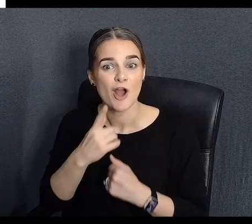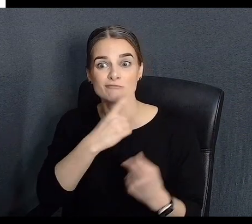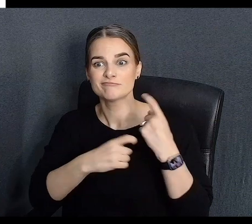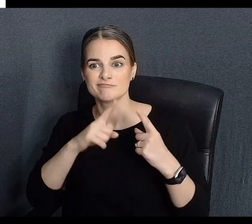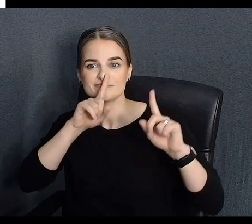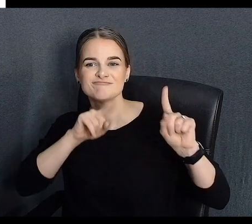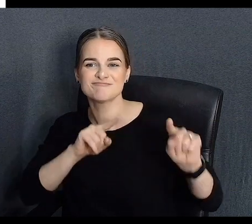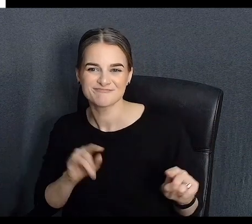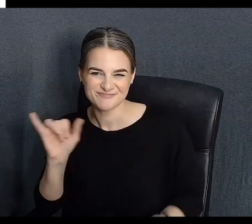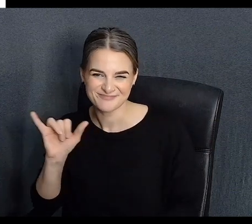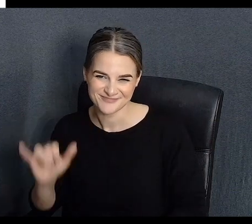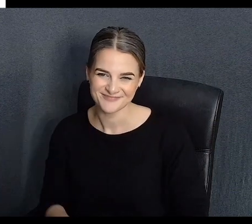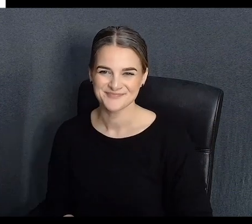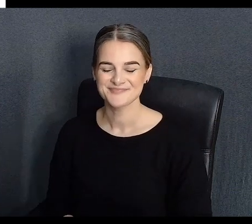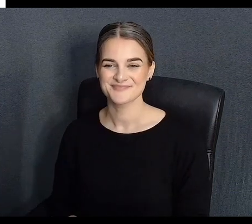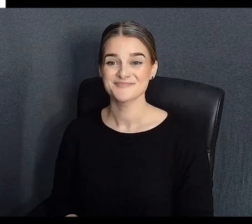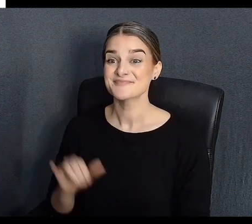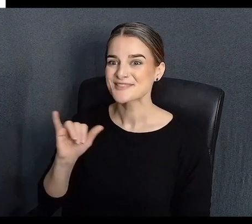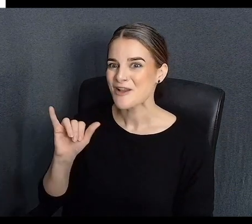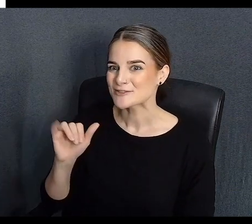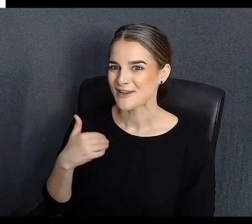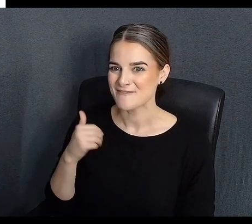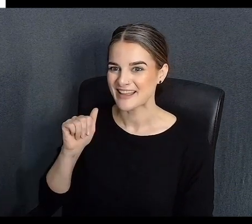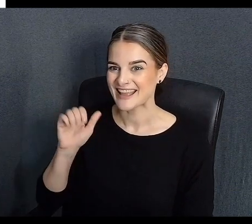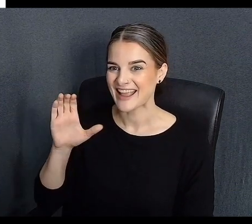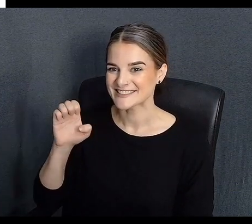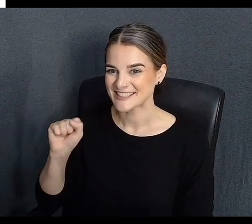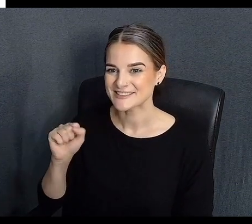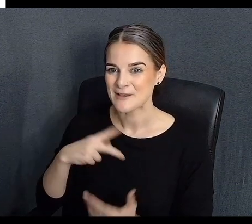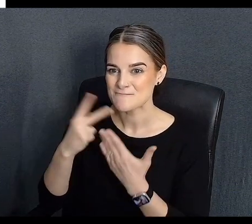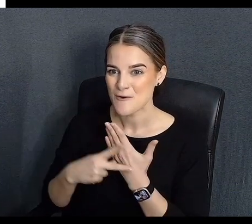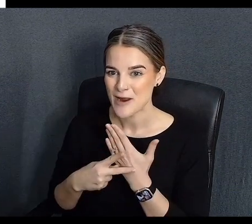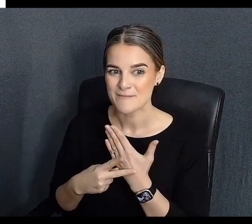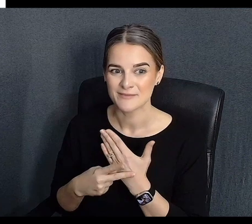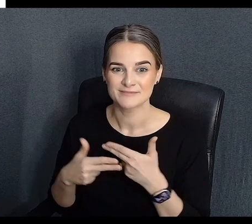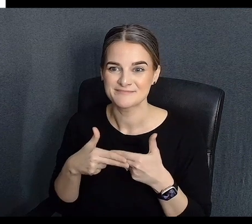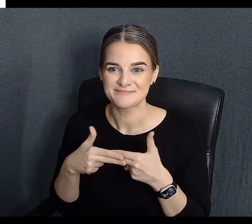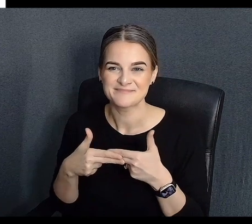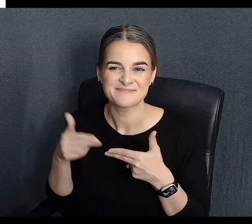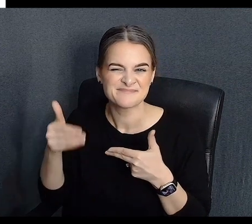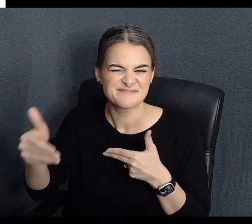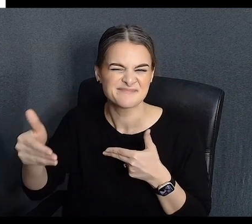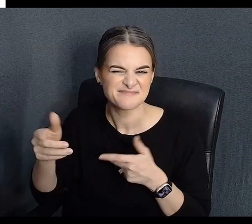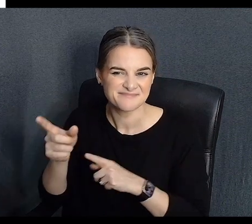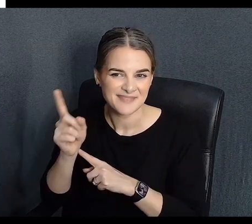We also have our ACES program. Show a slide for that in a minute. And then we also have more information